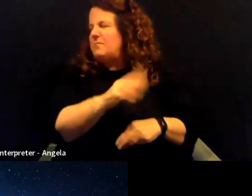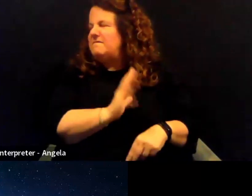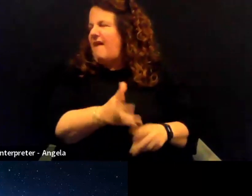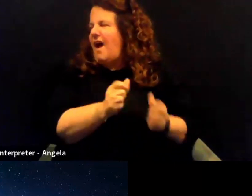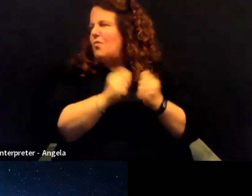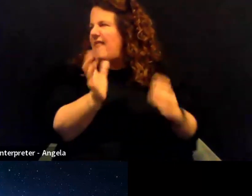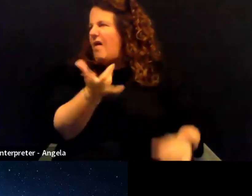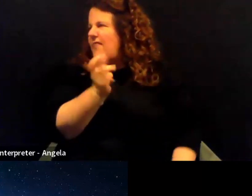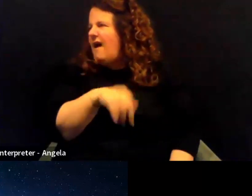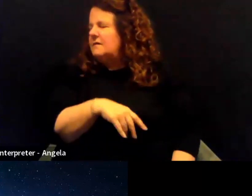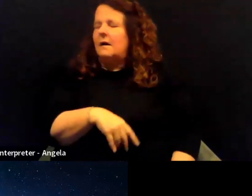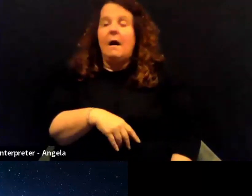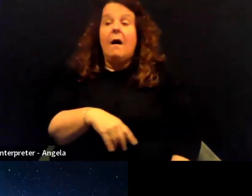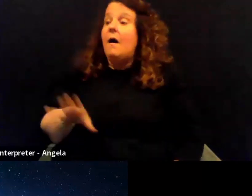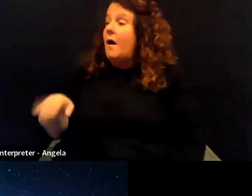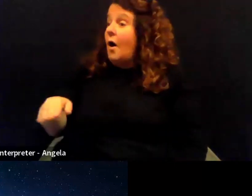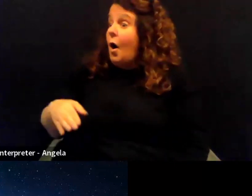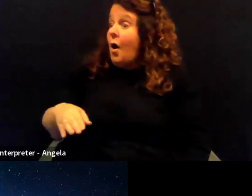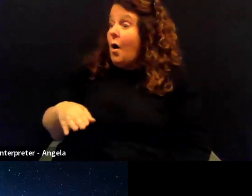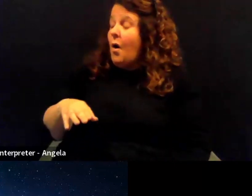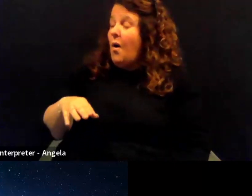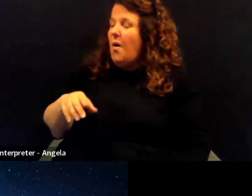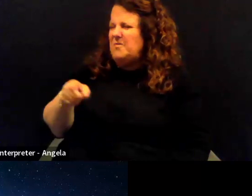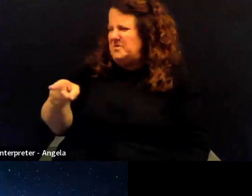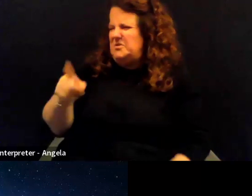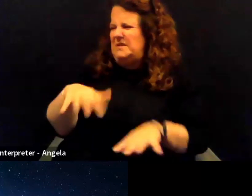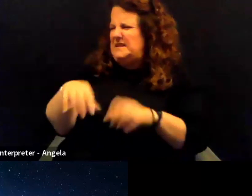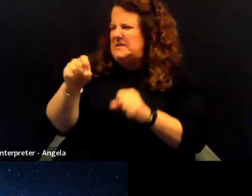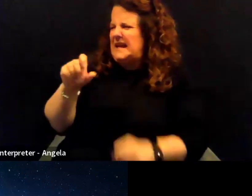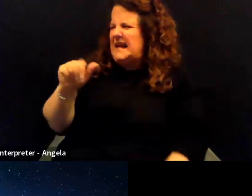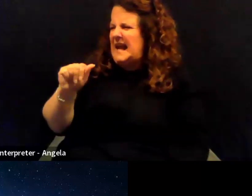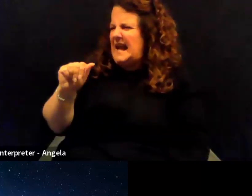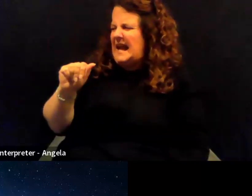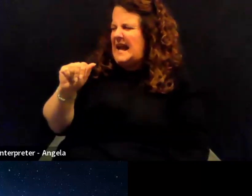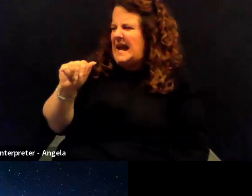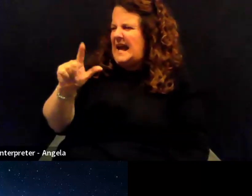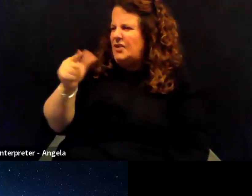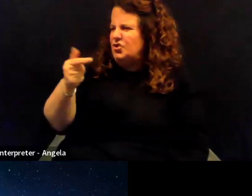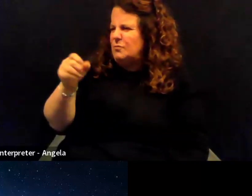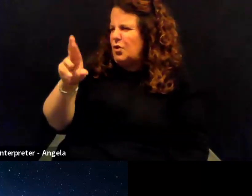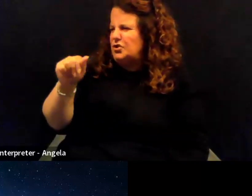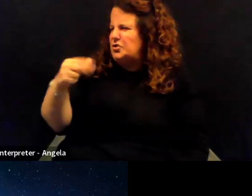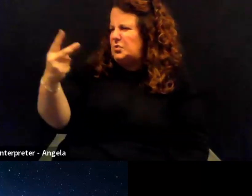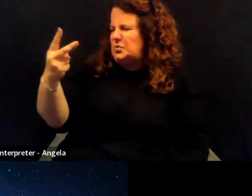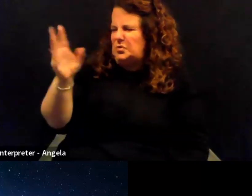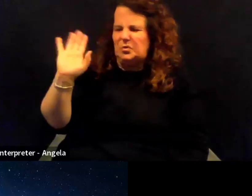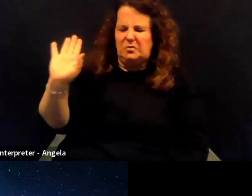Or we're not going to put you in algebra 2, which is the doorway to STEM education